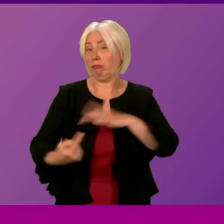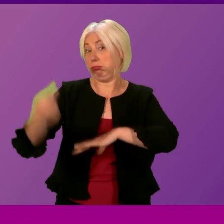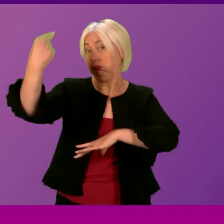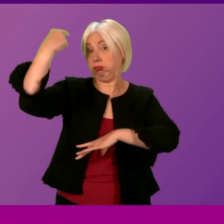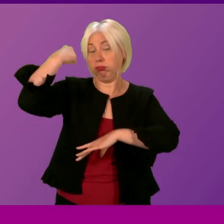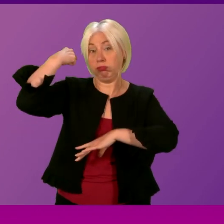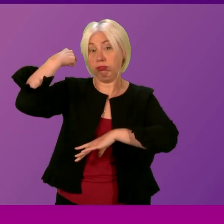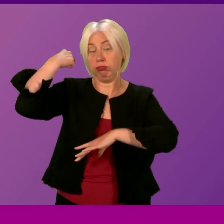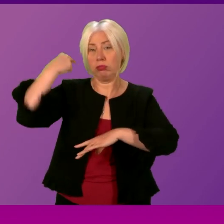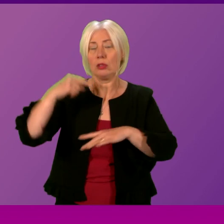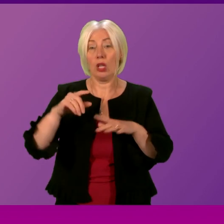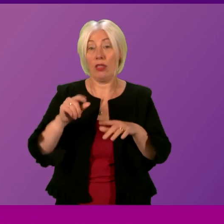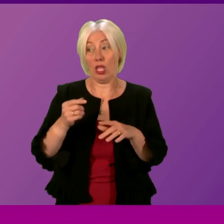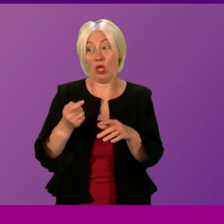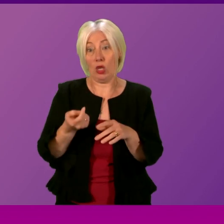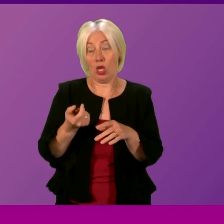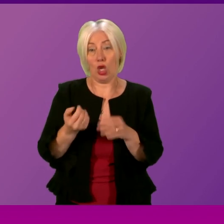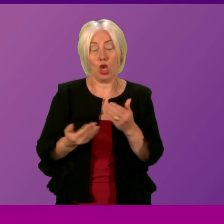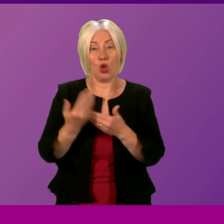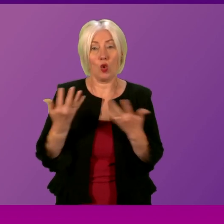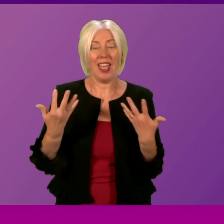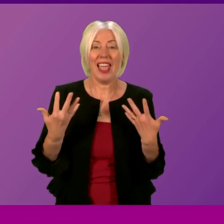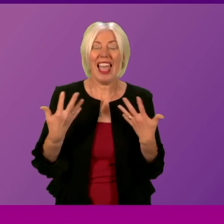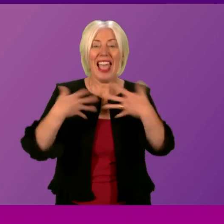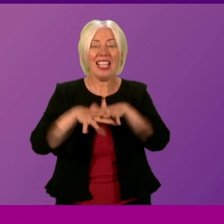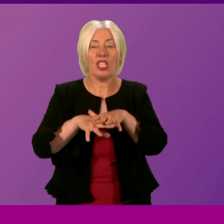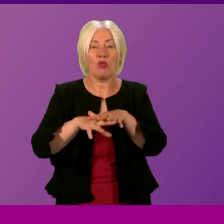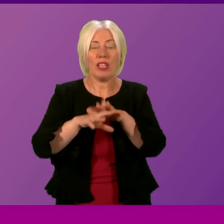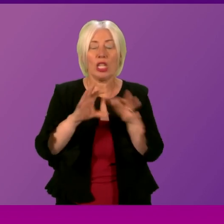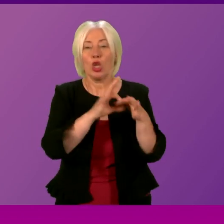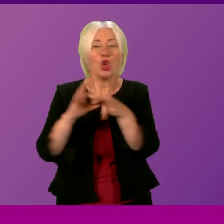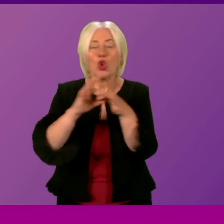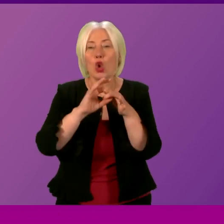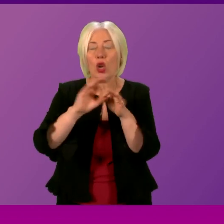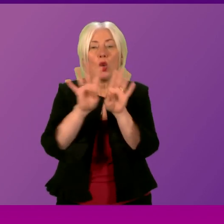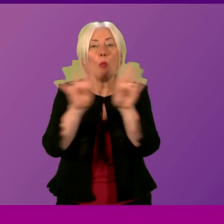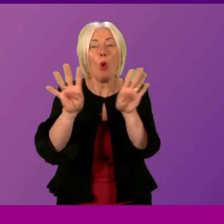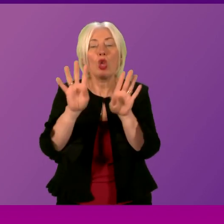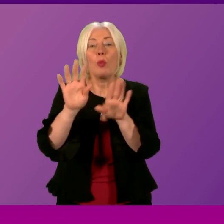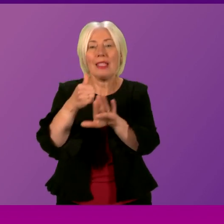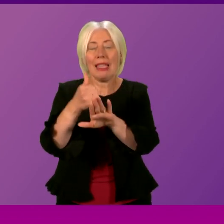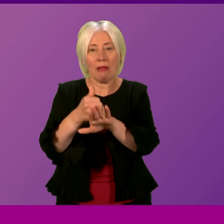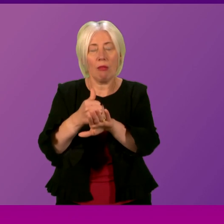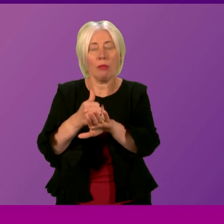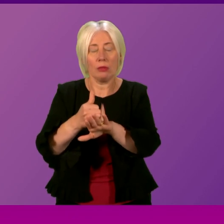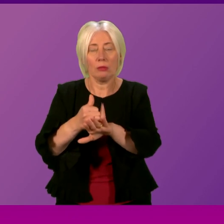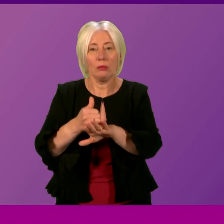we were on the eve of the establishment of the new integration joint boards. I think that it